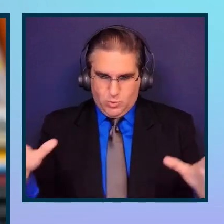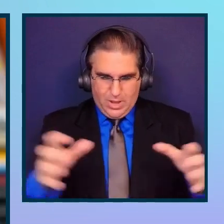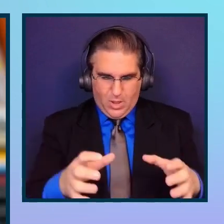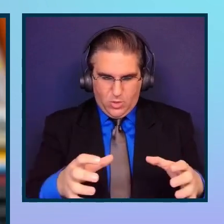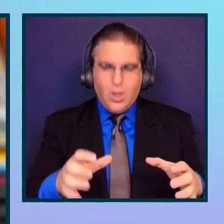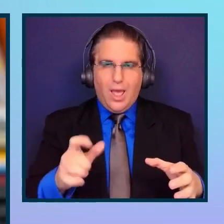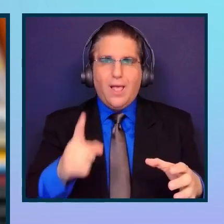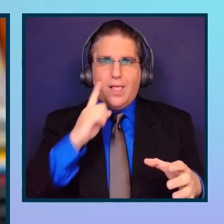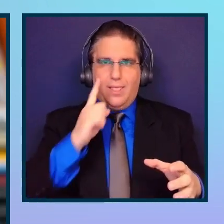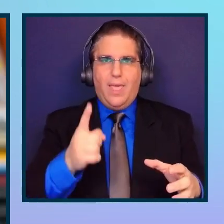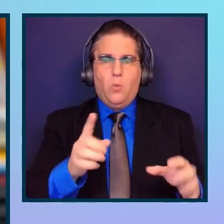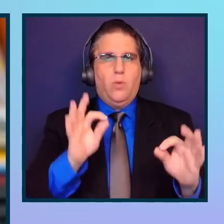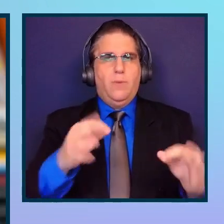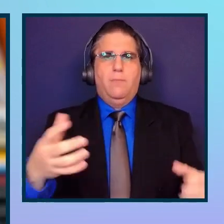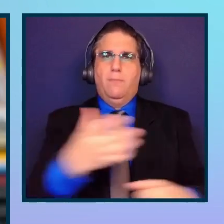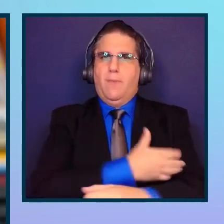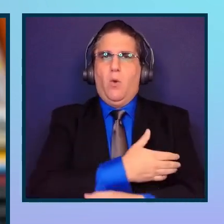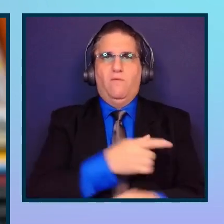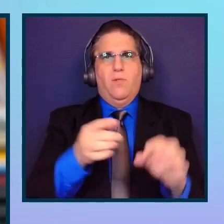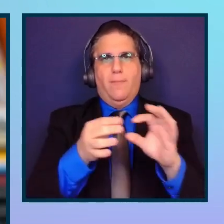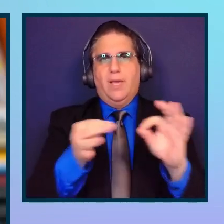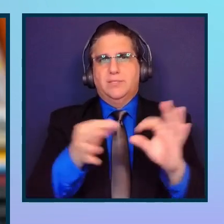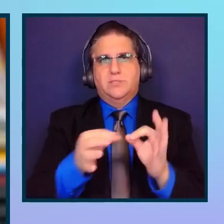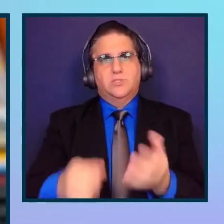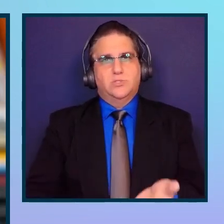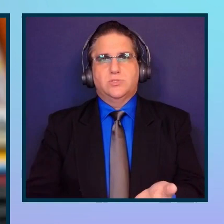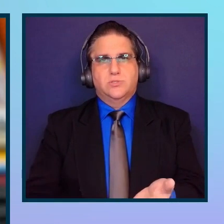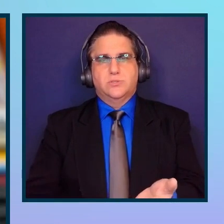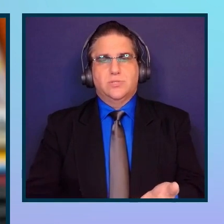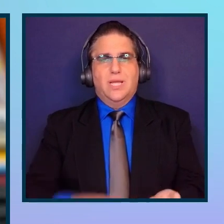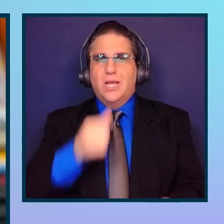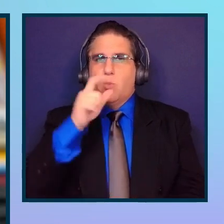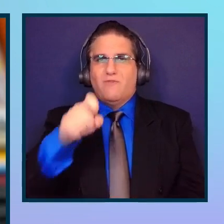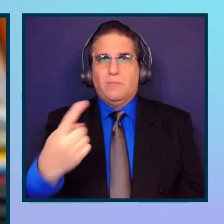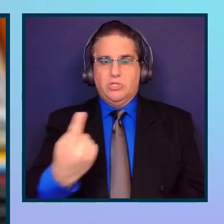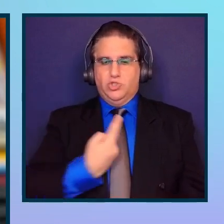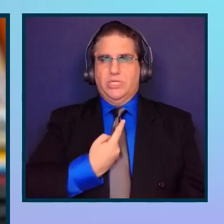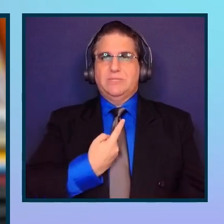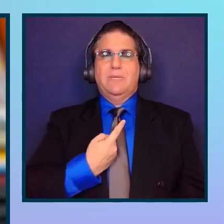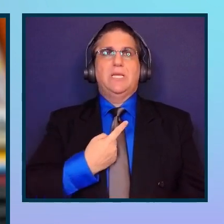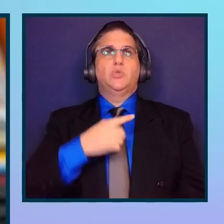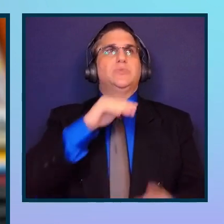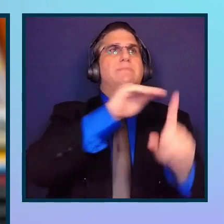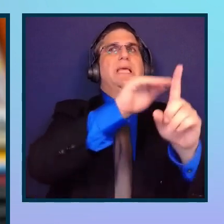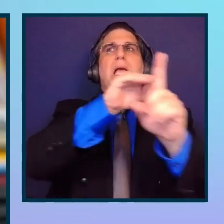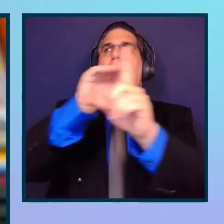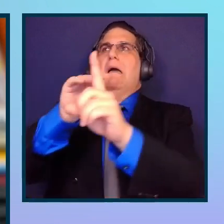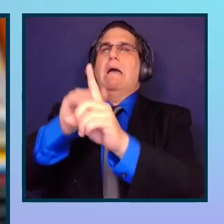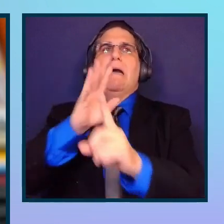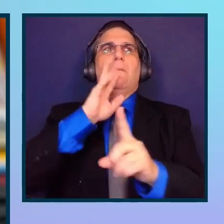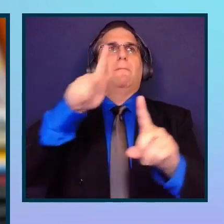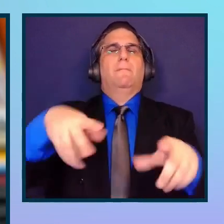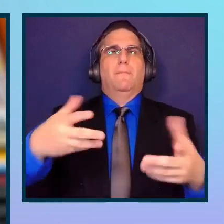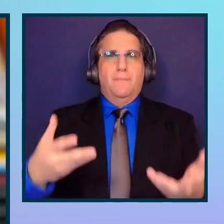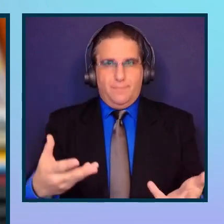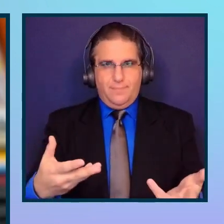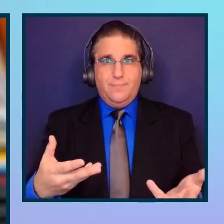You don't have to be the only person at the table who is speaking up, that remember the goal at the institution is probably not,